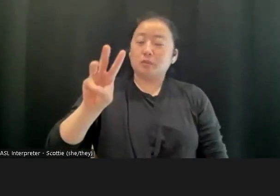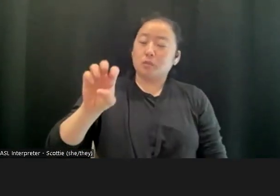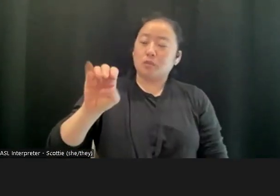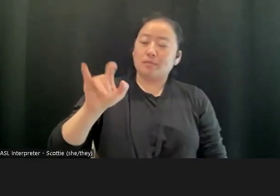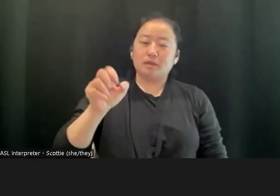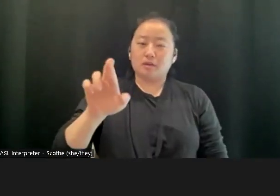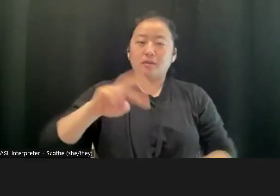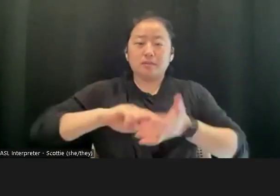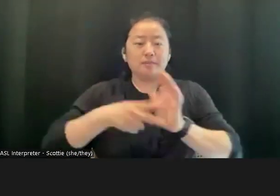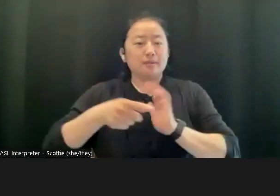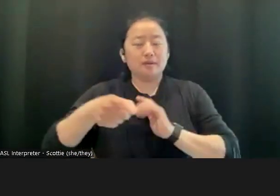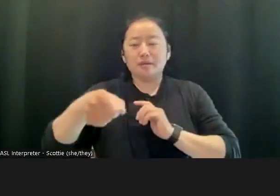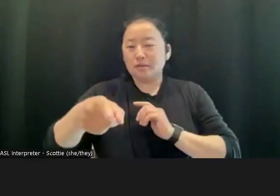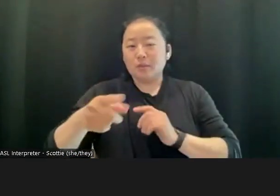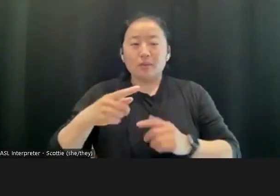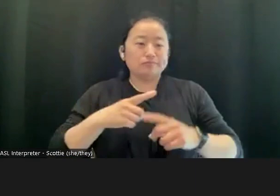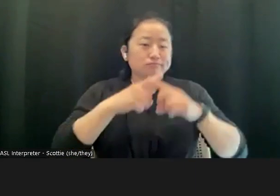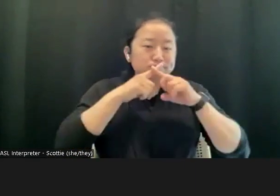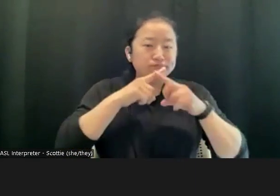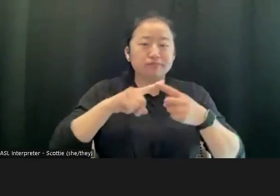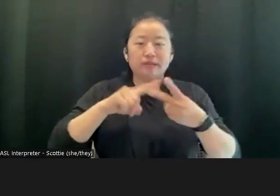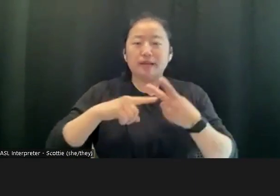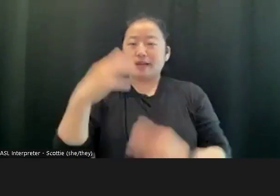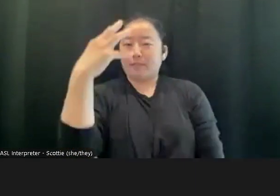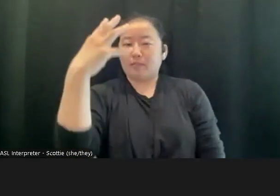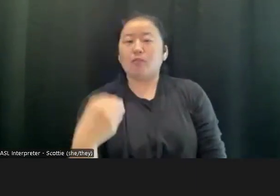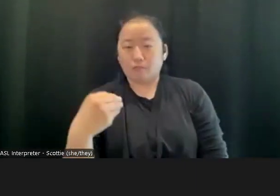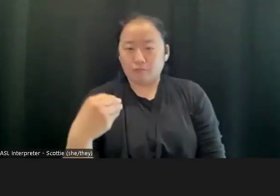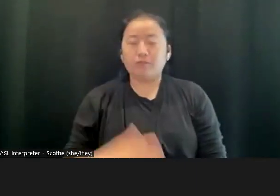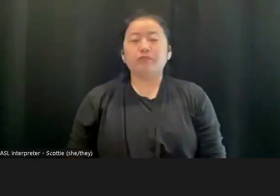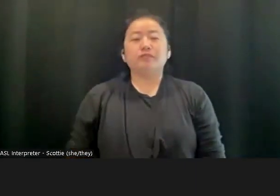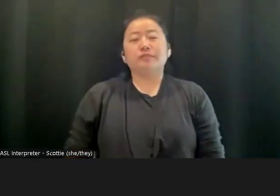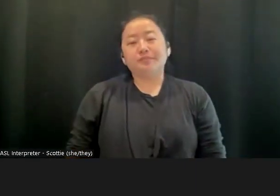off and your microphones are muted. We do encourage the use of chat or